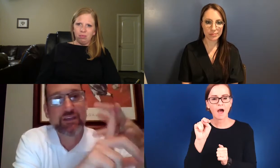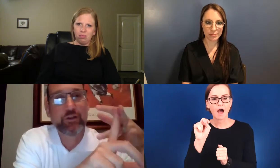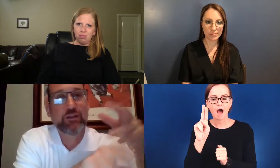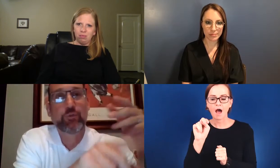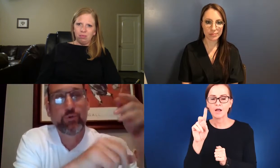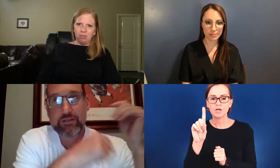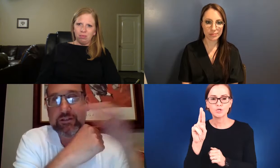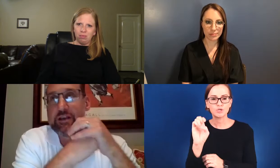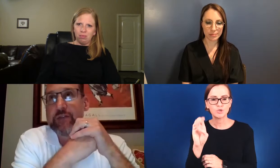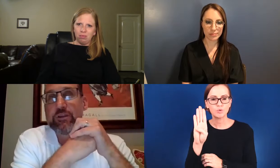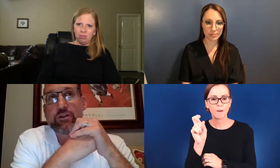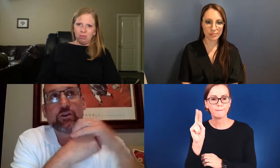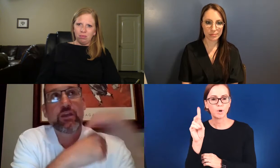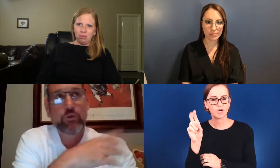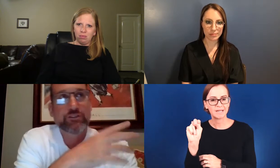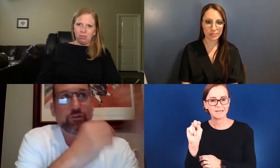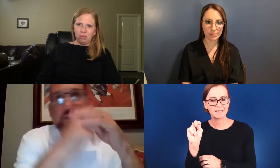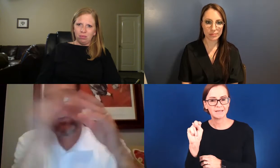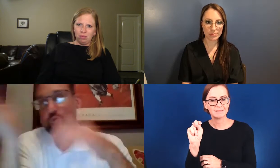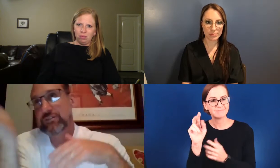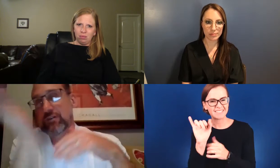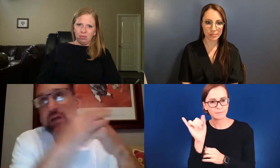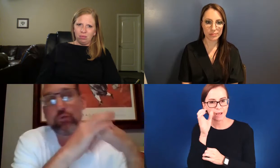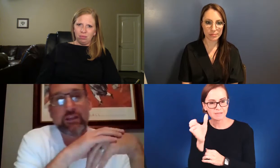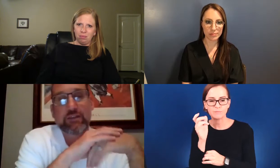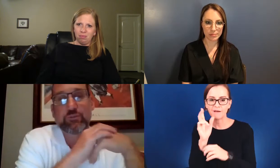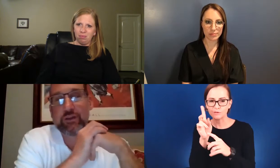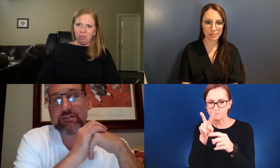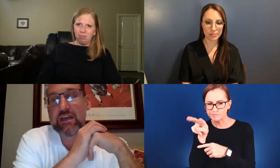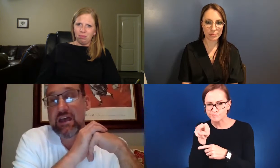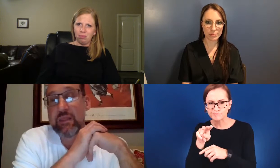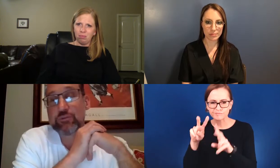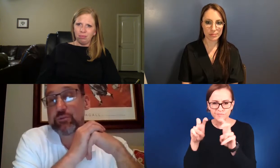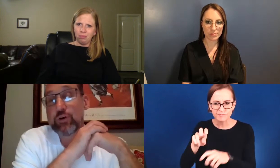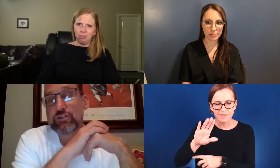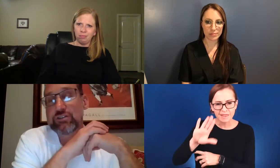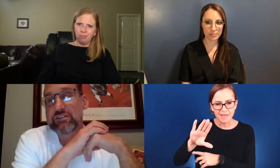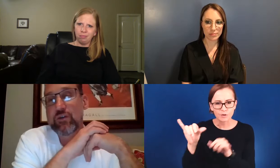How many employees? You looked at what's their income, what's their operating expense, and there was a push to say,